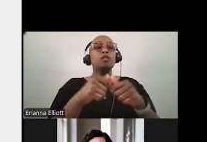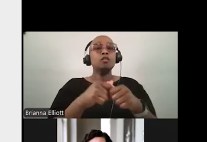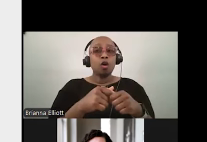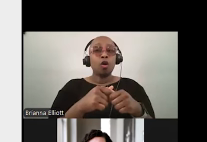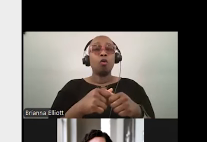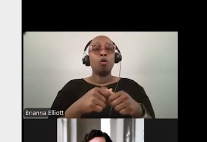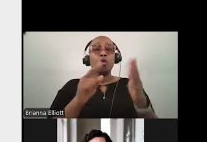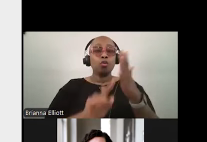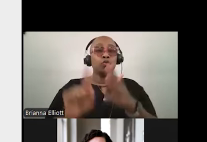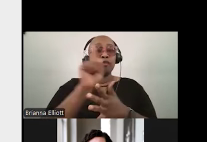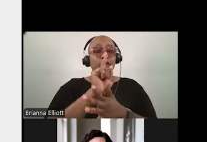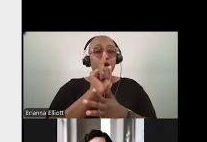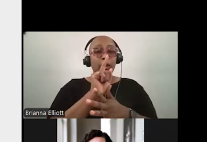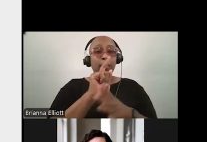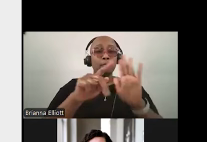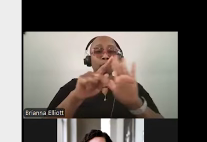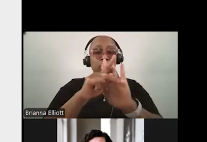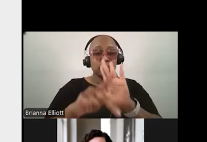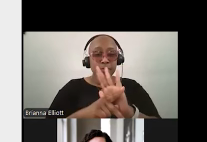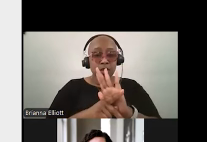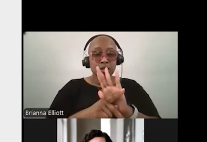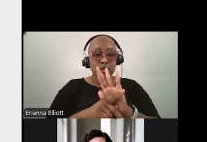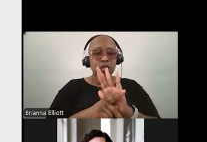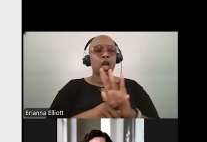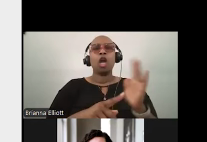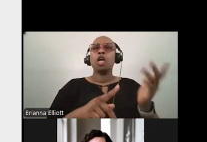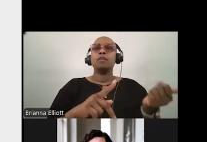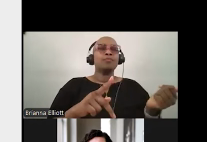I don't want you to think that you have to know how to fix these or understand what each